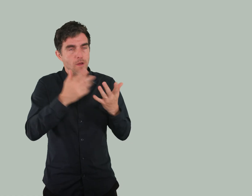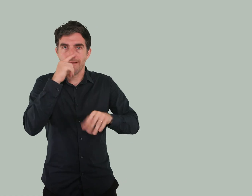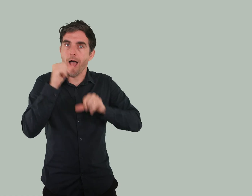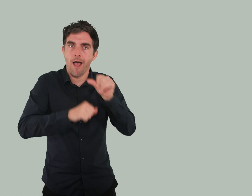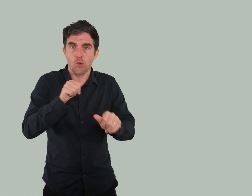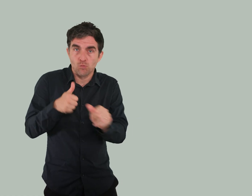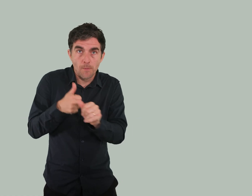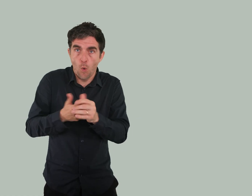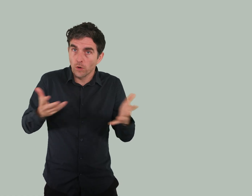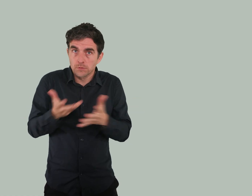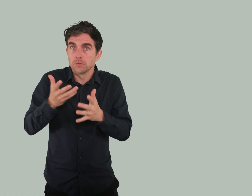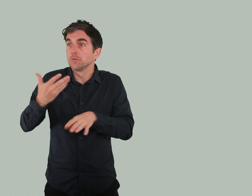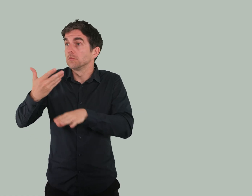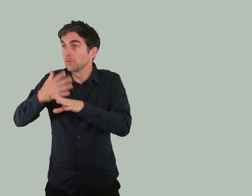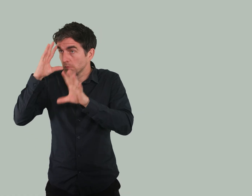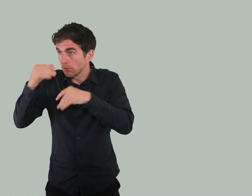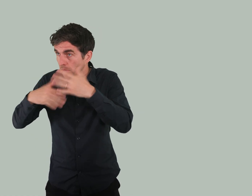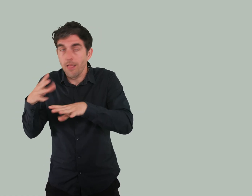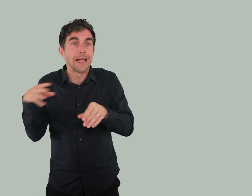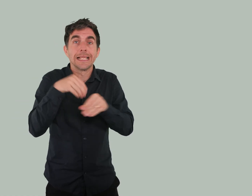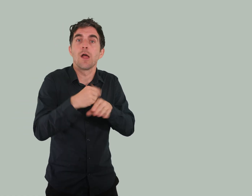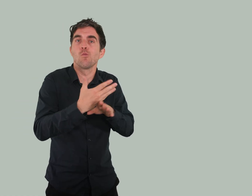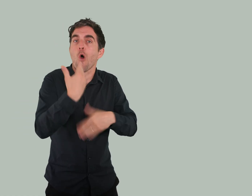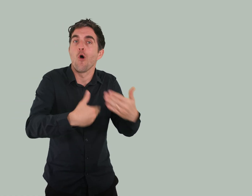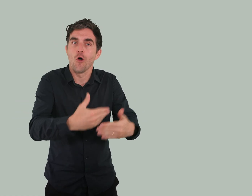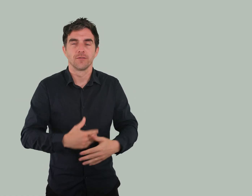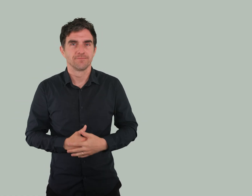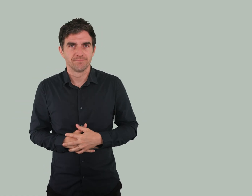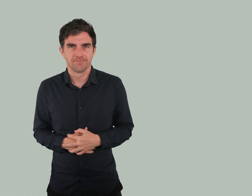and the systems that support transition into employment.